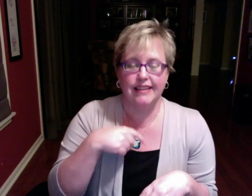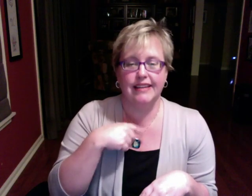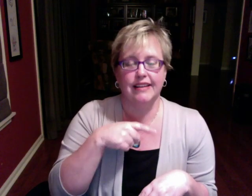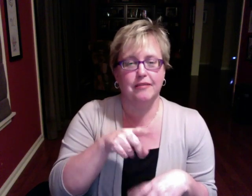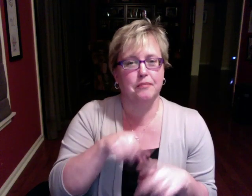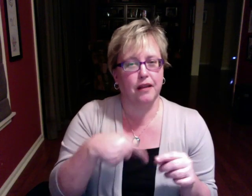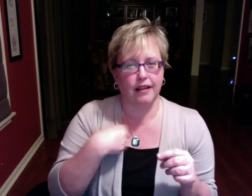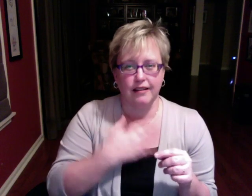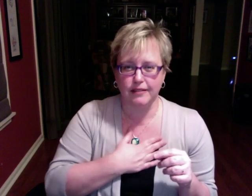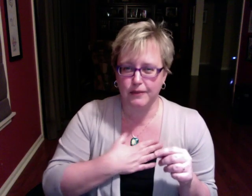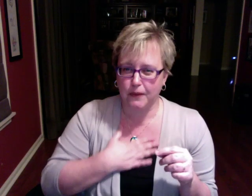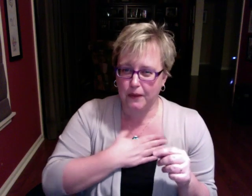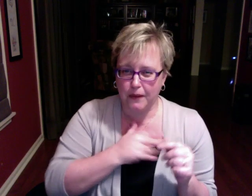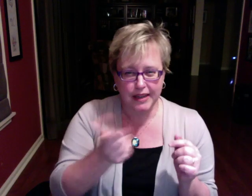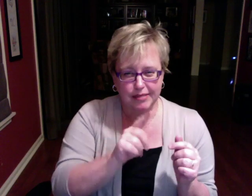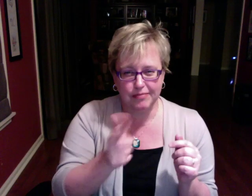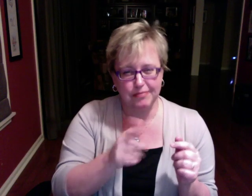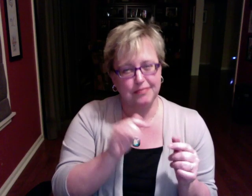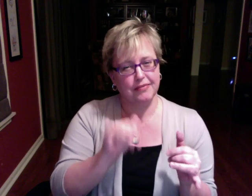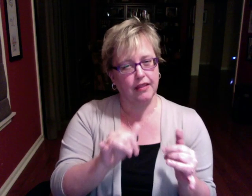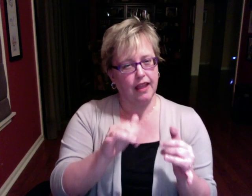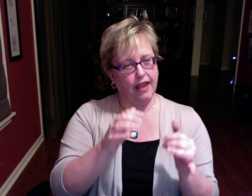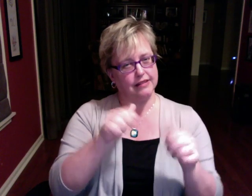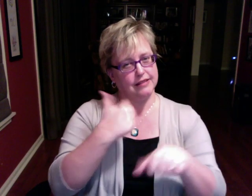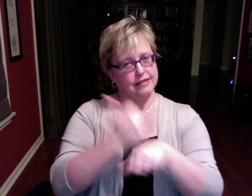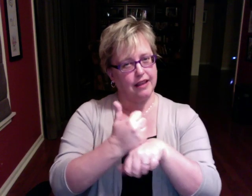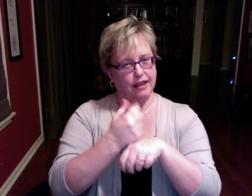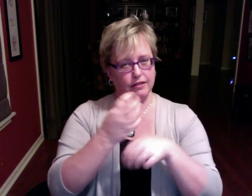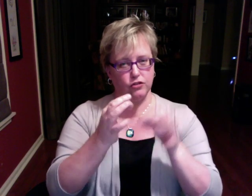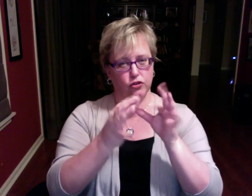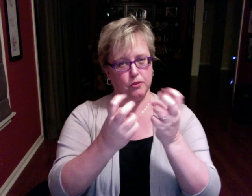I really enjoyed watching the debate this time. With interpreters and how they were